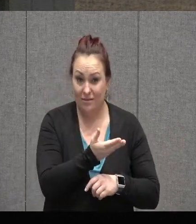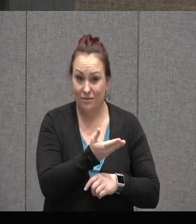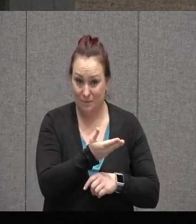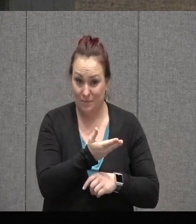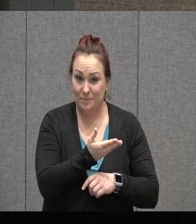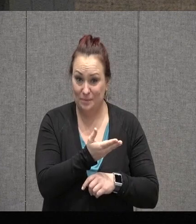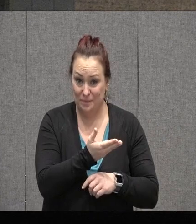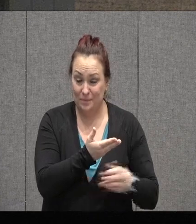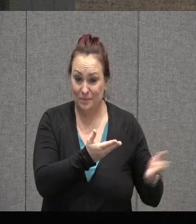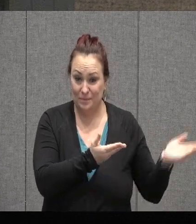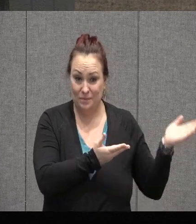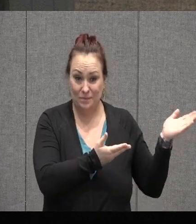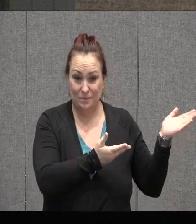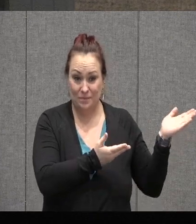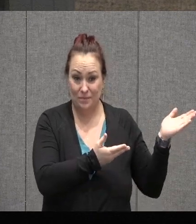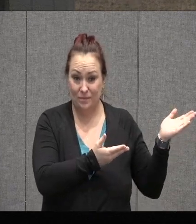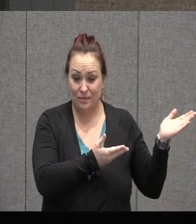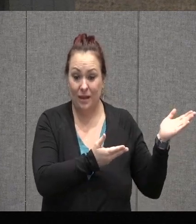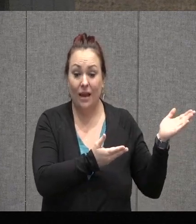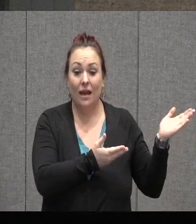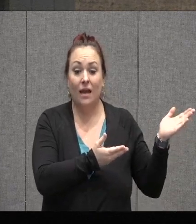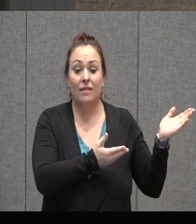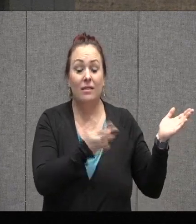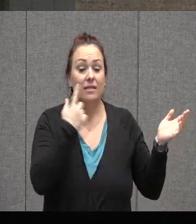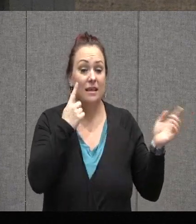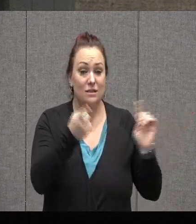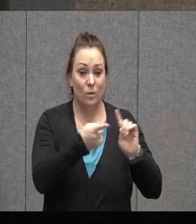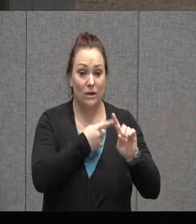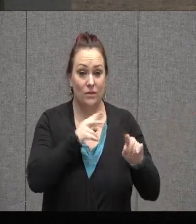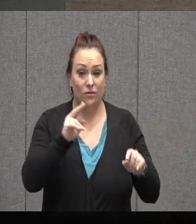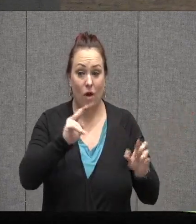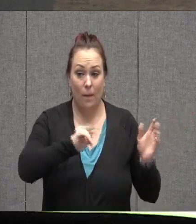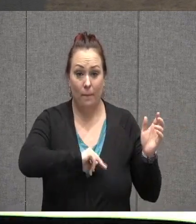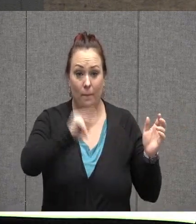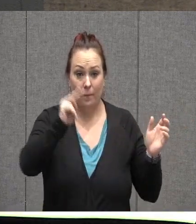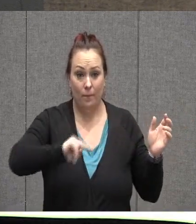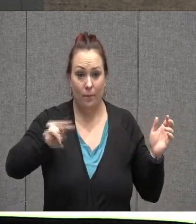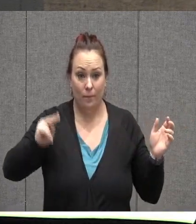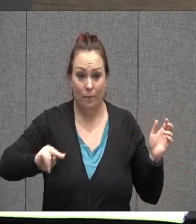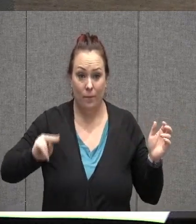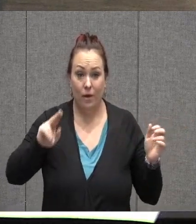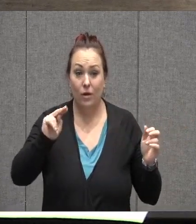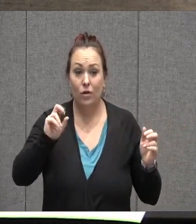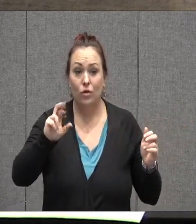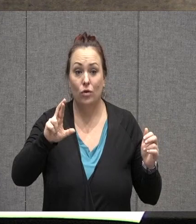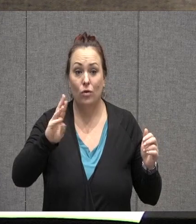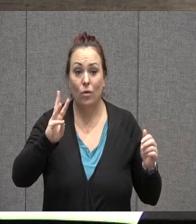This piece of money is from Norway, and it's called the kroner. Look at that.